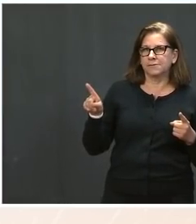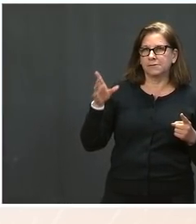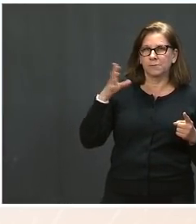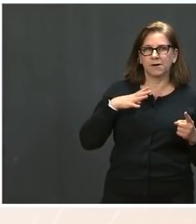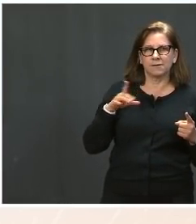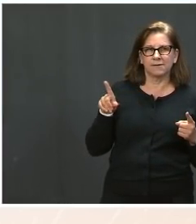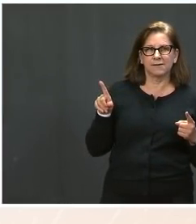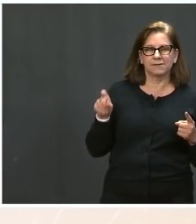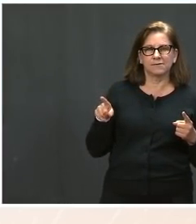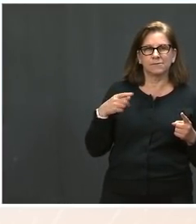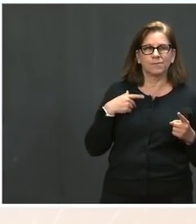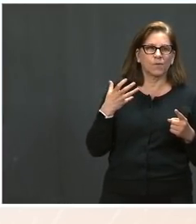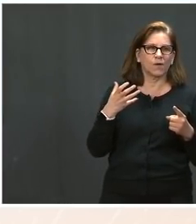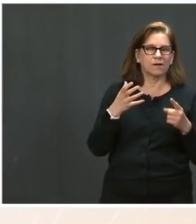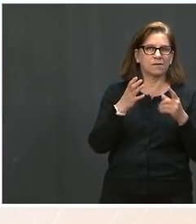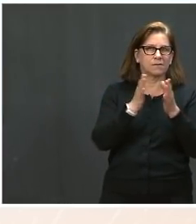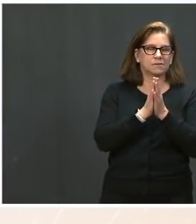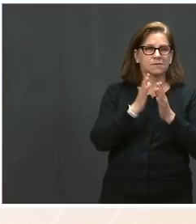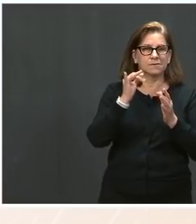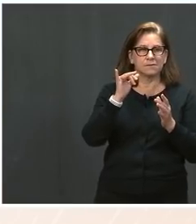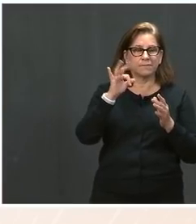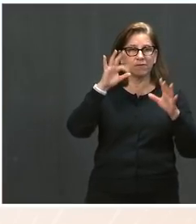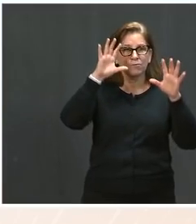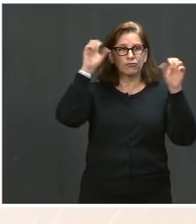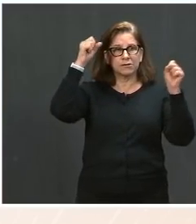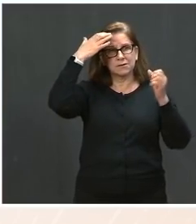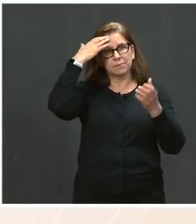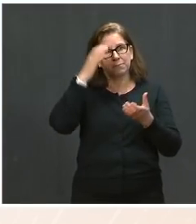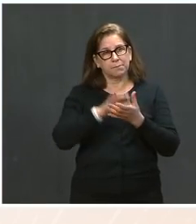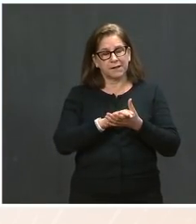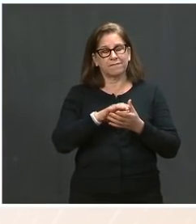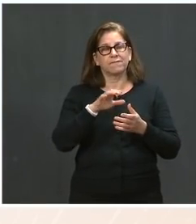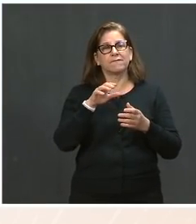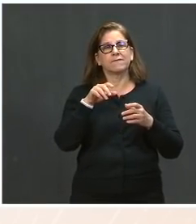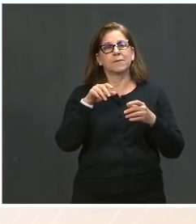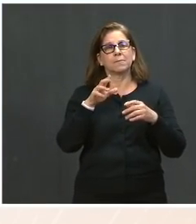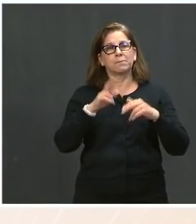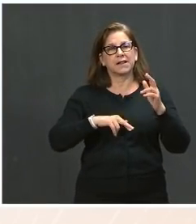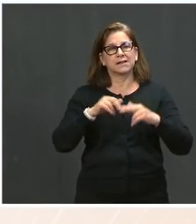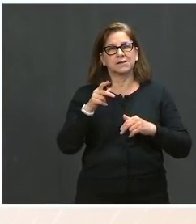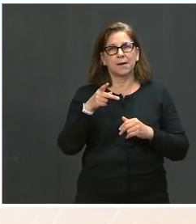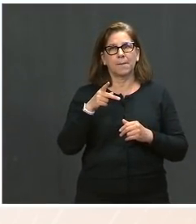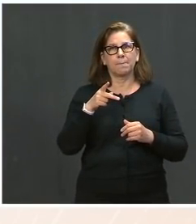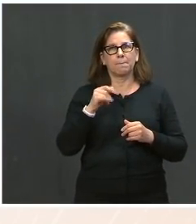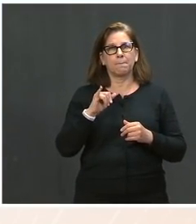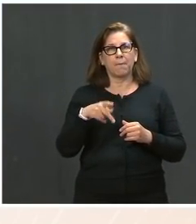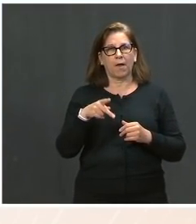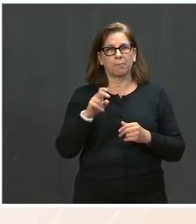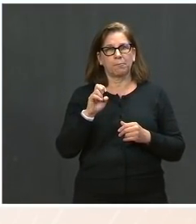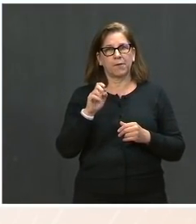that construction of the pipeline should continue? Ms. Psaki: Our view is that we would look at each pipeline through --